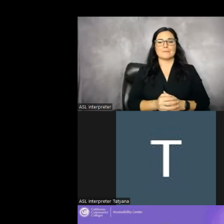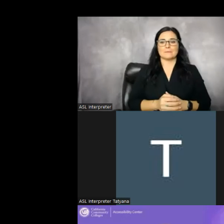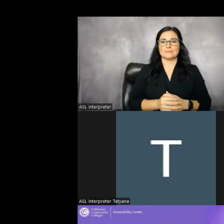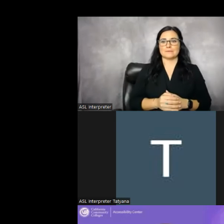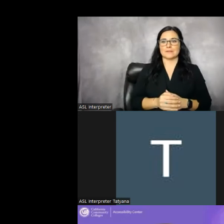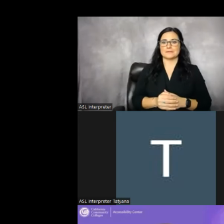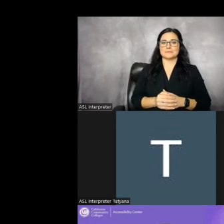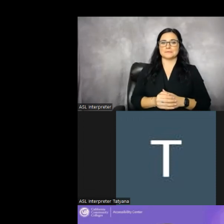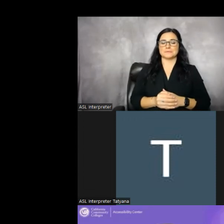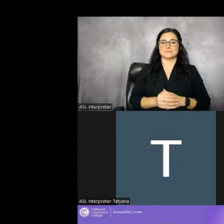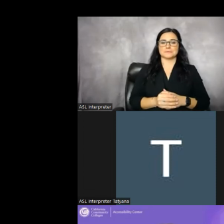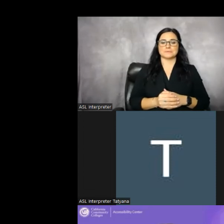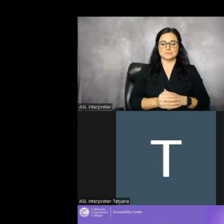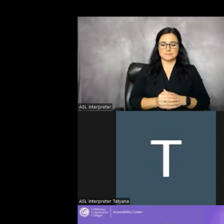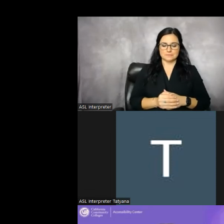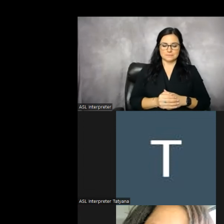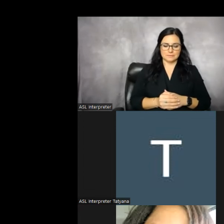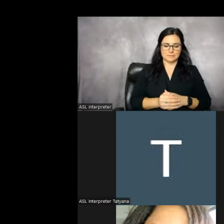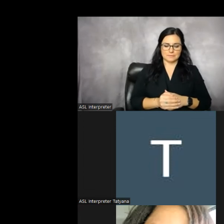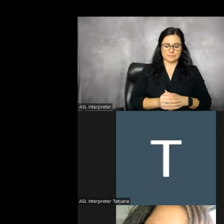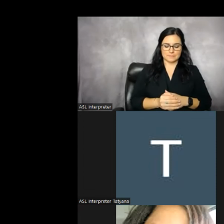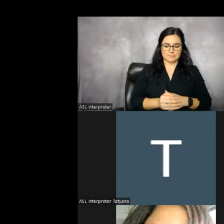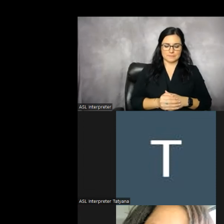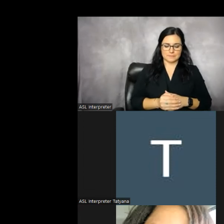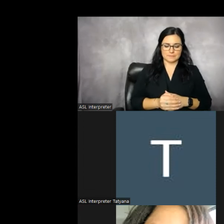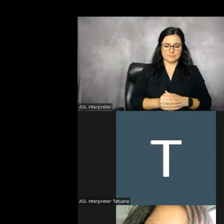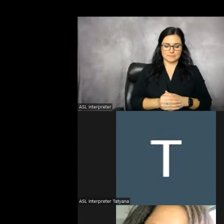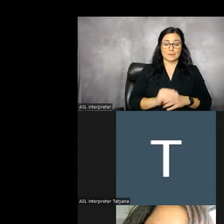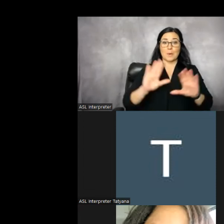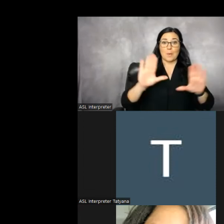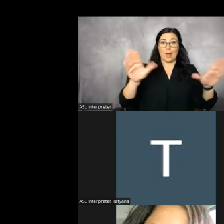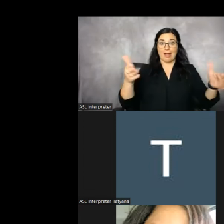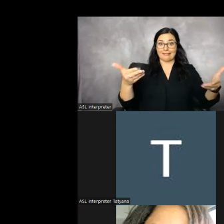And let's see. Okay. Welcome back everyone.